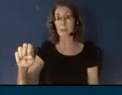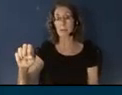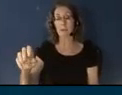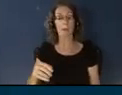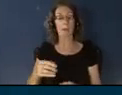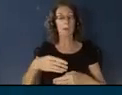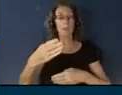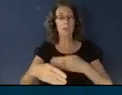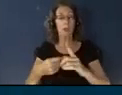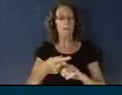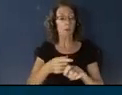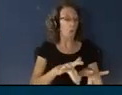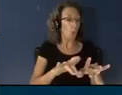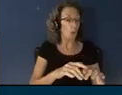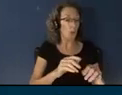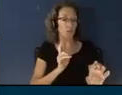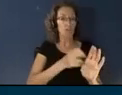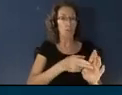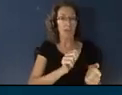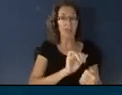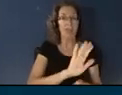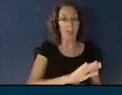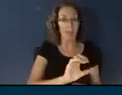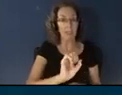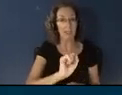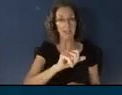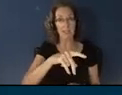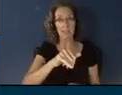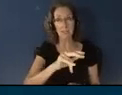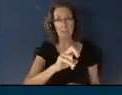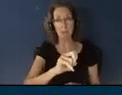recording, you have to go to the recording presentation space. So Mighty is both the